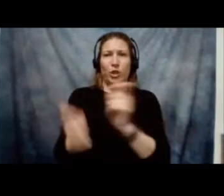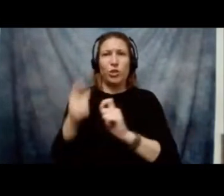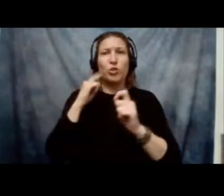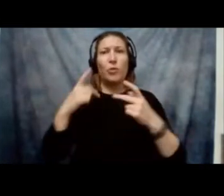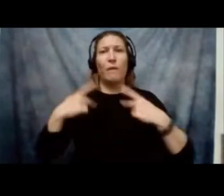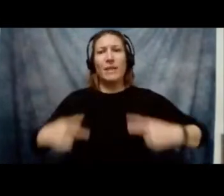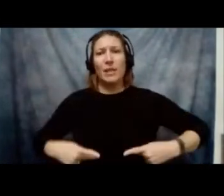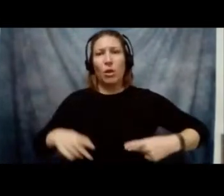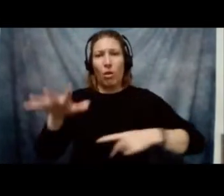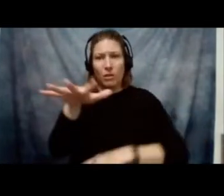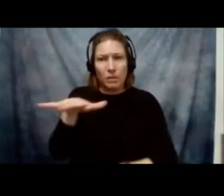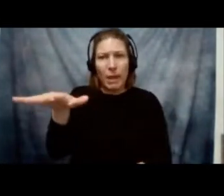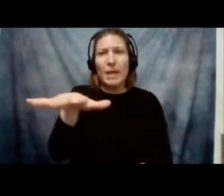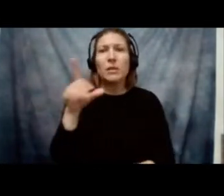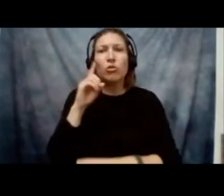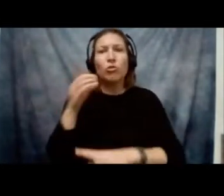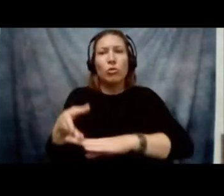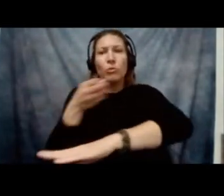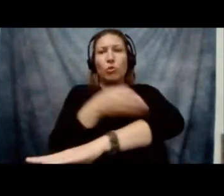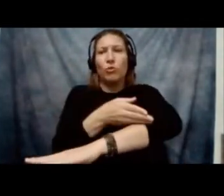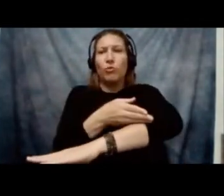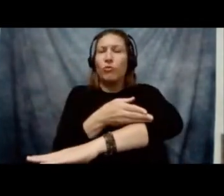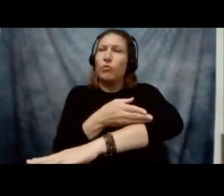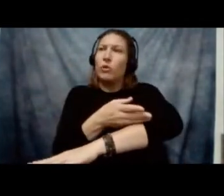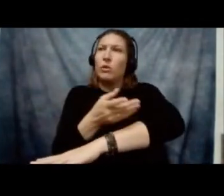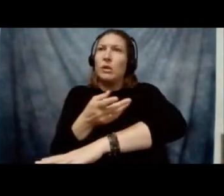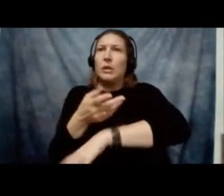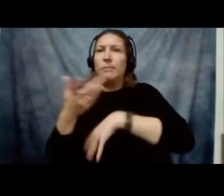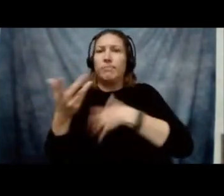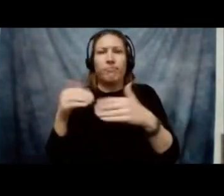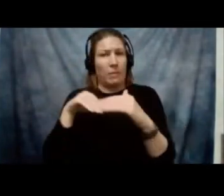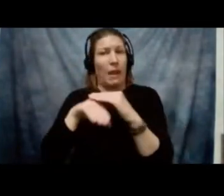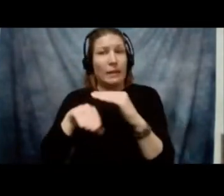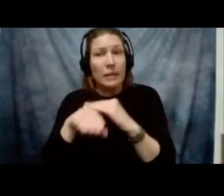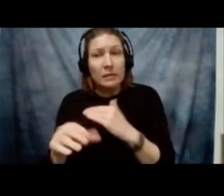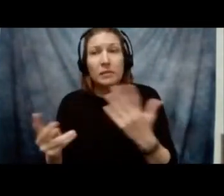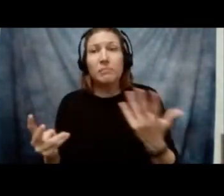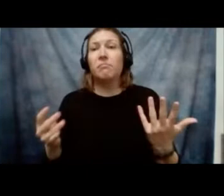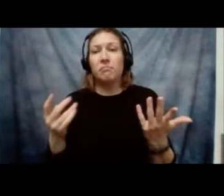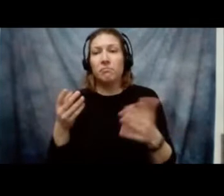access and and to improve uh usability for everybody right so there's a great story